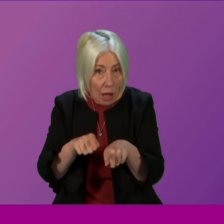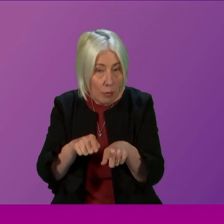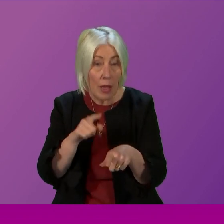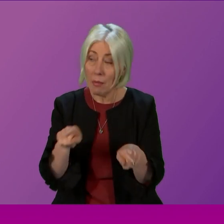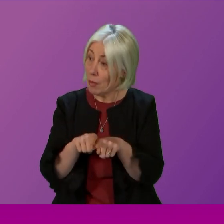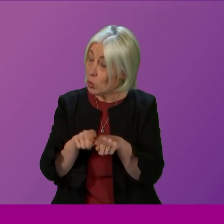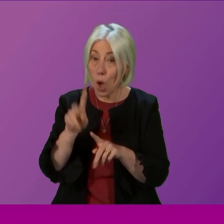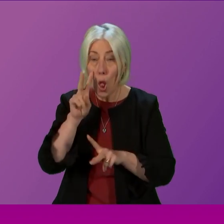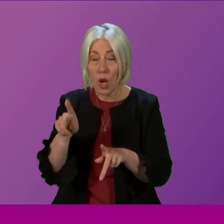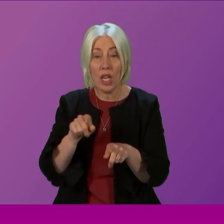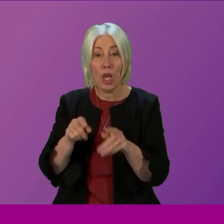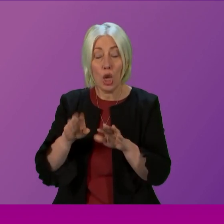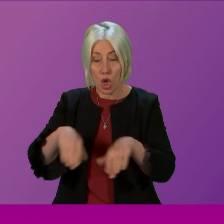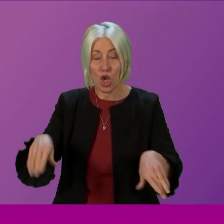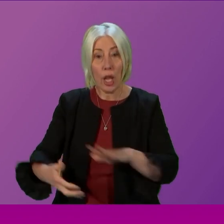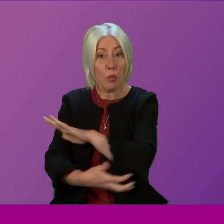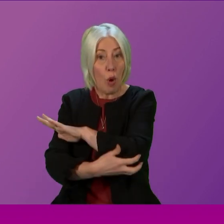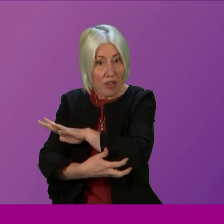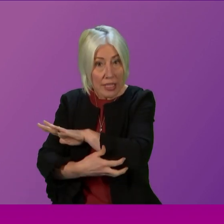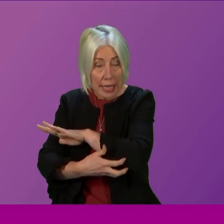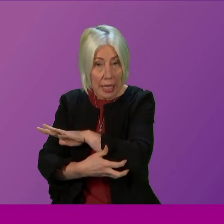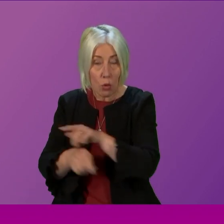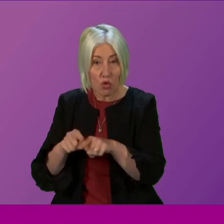tackle child poverty through something that I think Douglas Ross might have